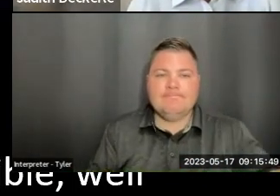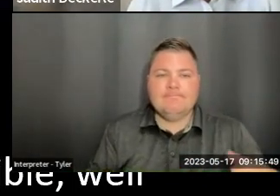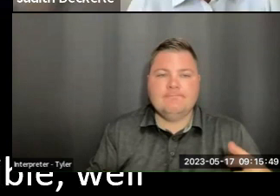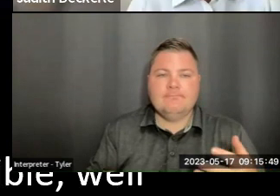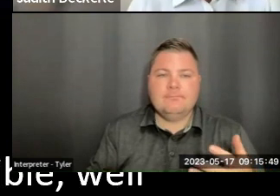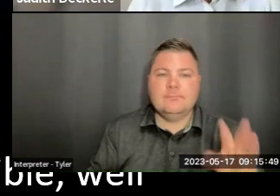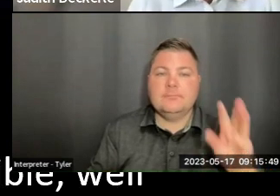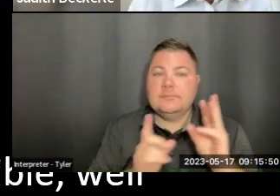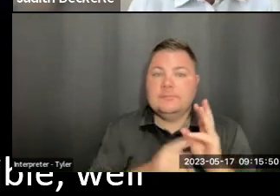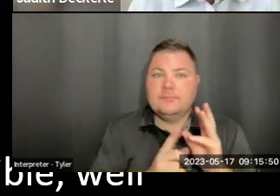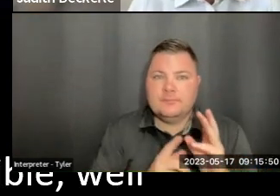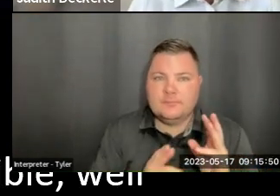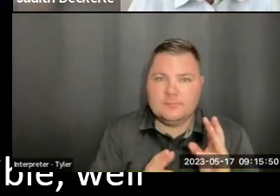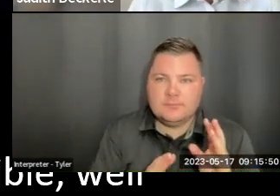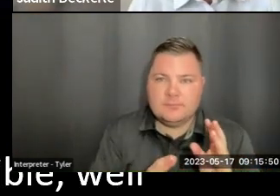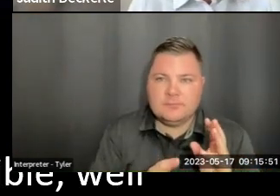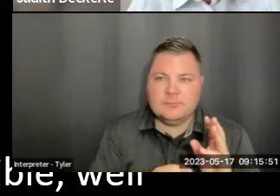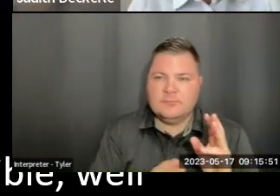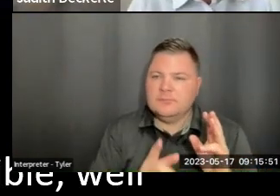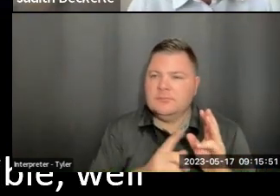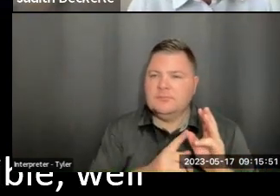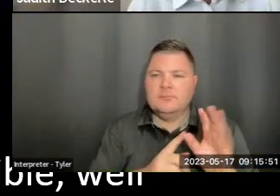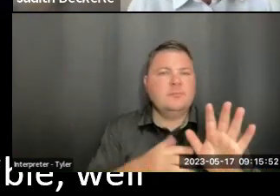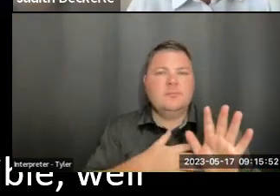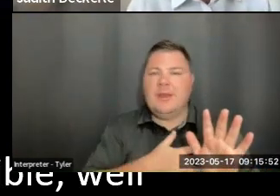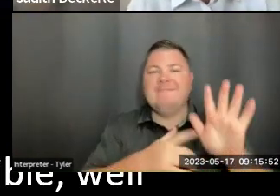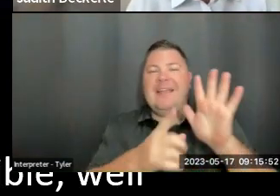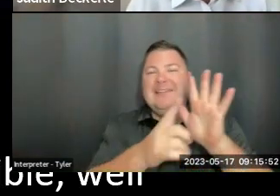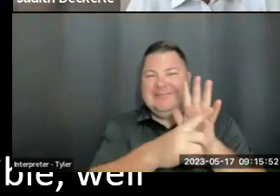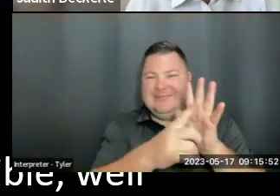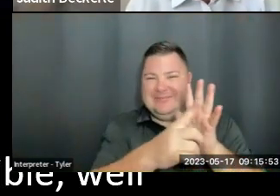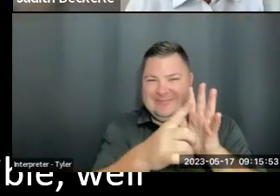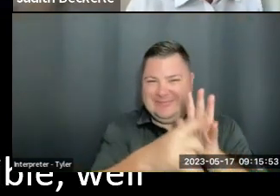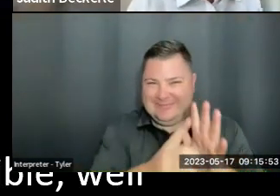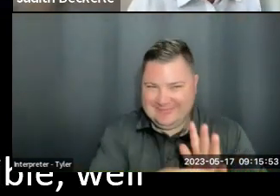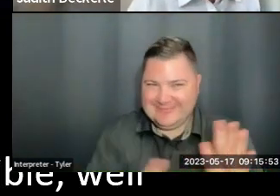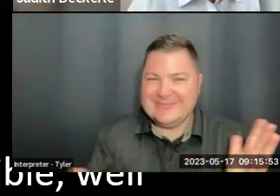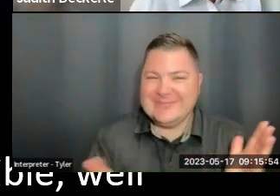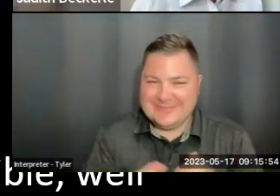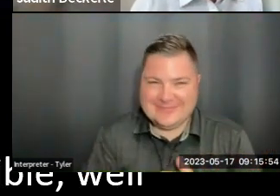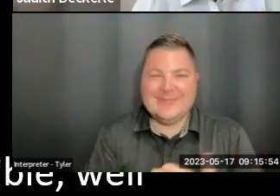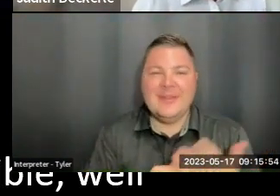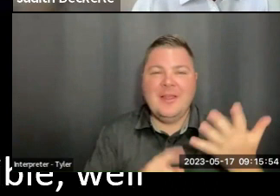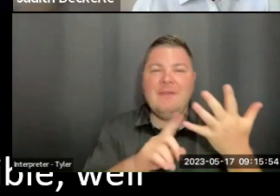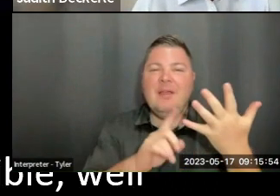you proceed to your question. Number six -- let's see, this is